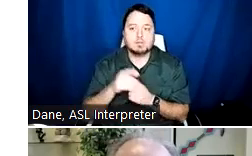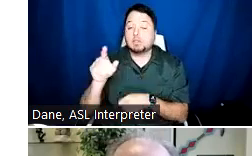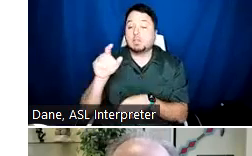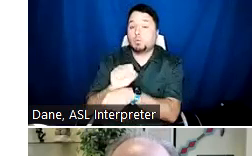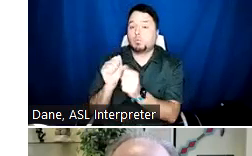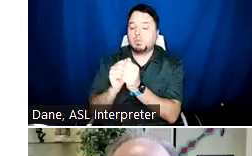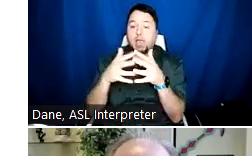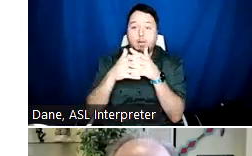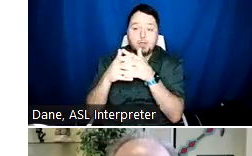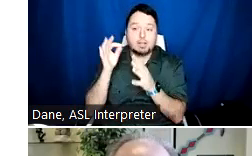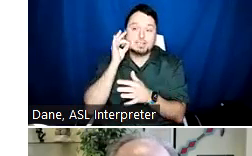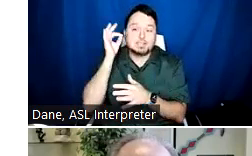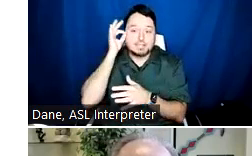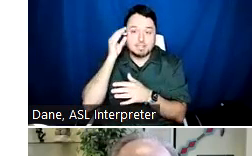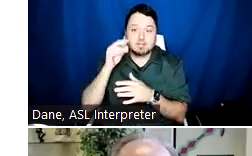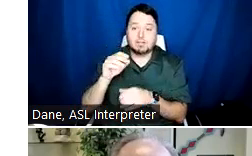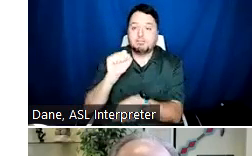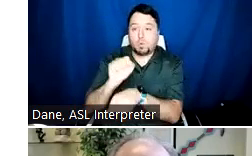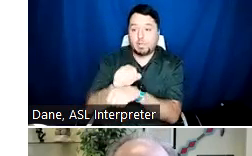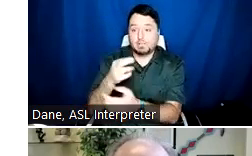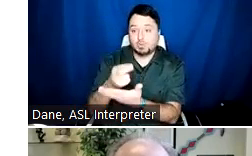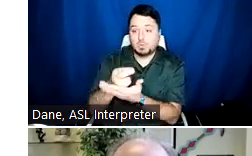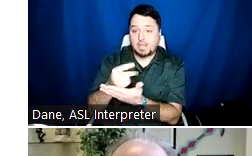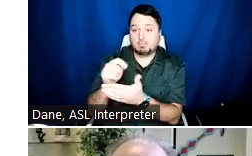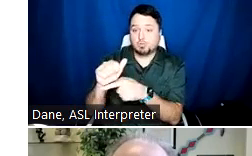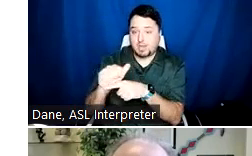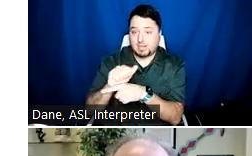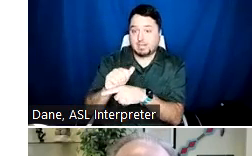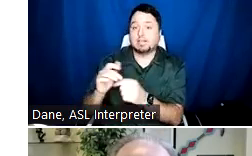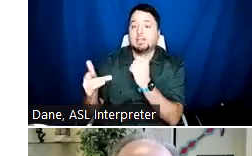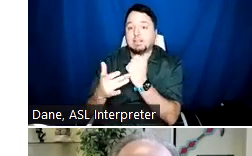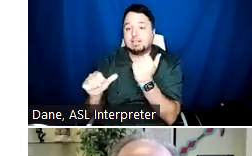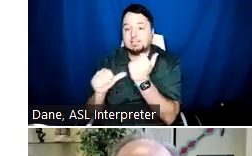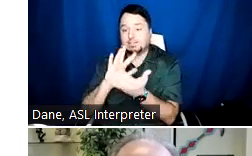Indian Vocational Rehabilitation Training and Technical Assistance Center as the Project